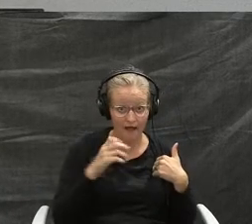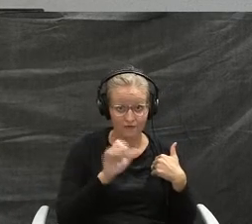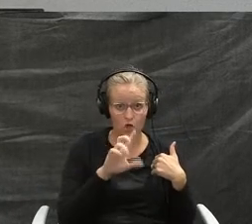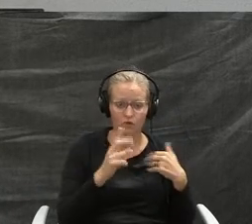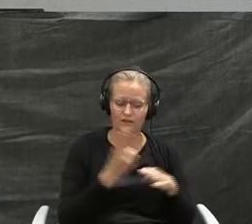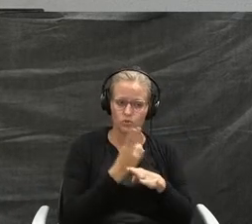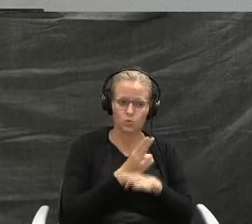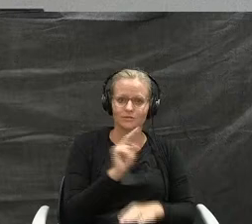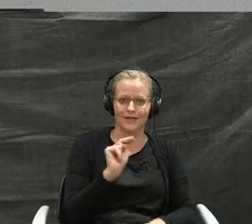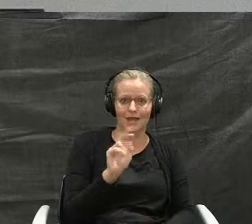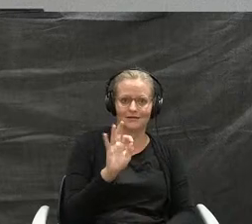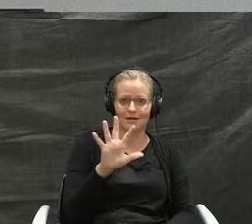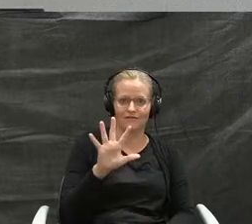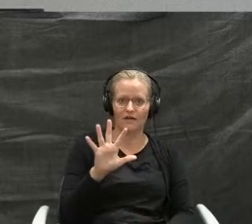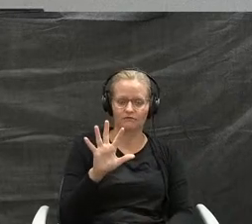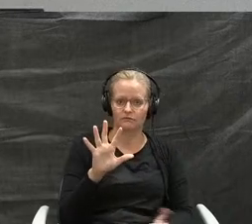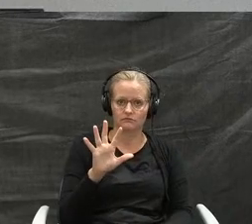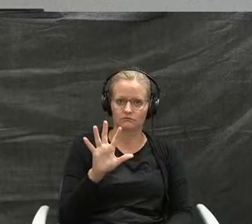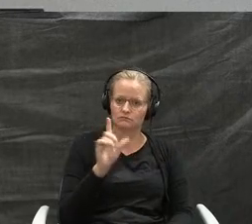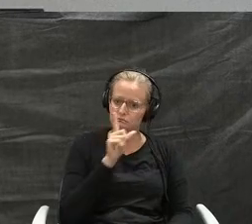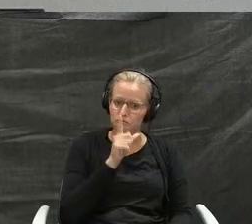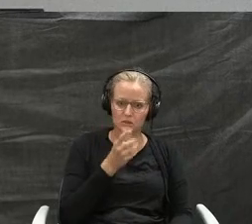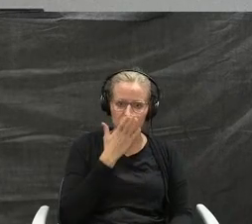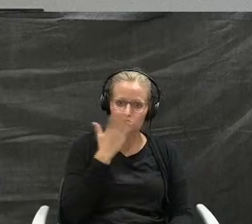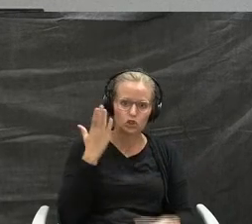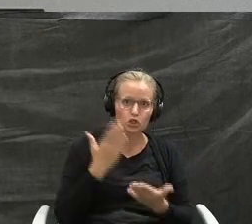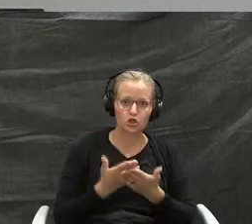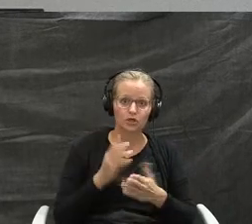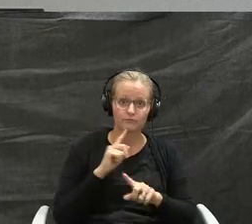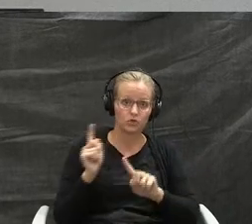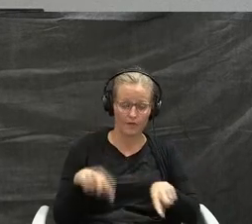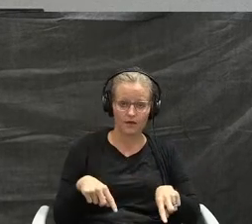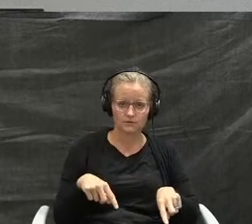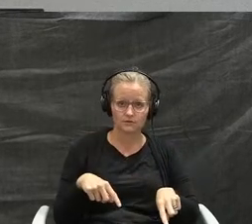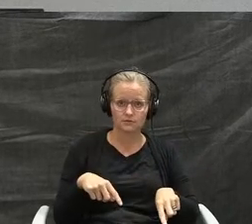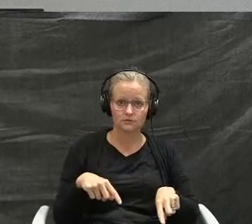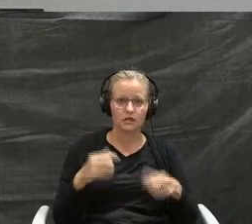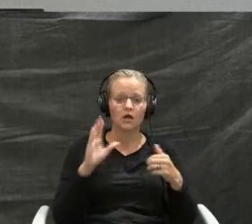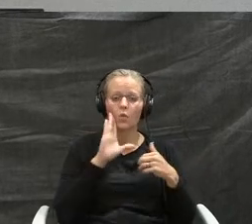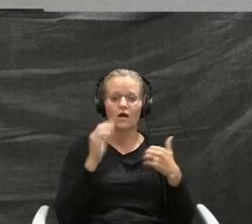an we will have enough of those available, and for many of our